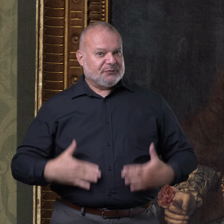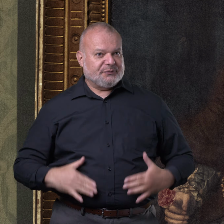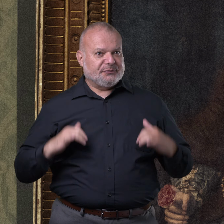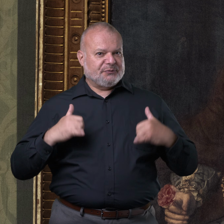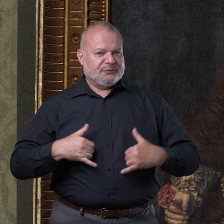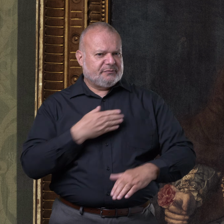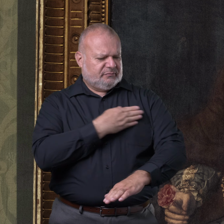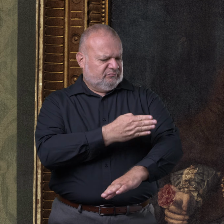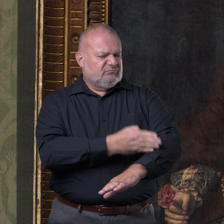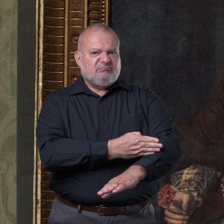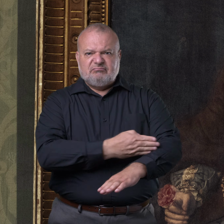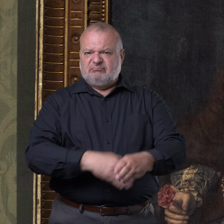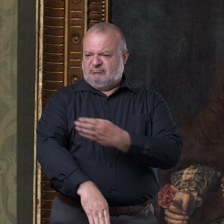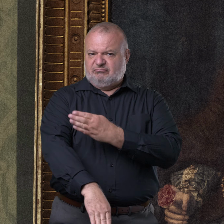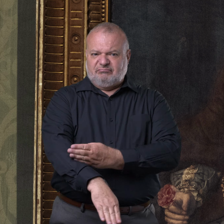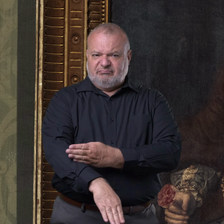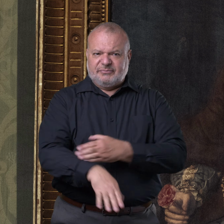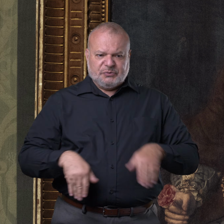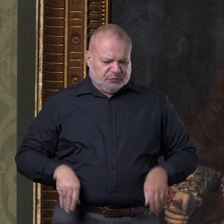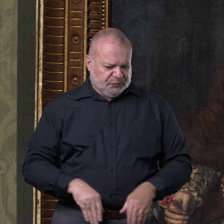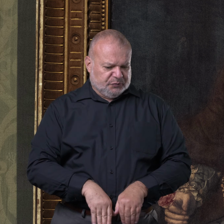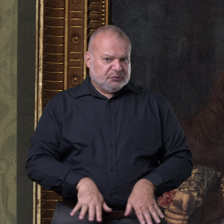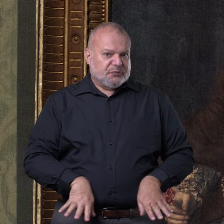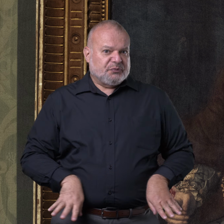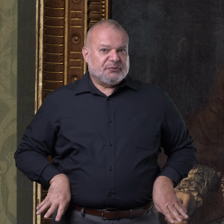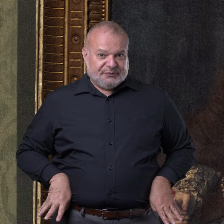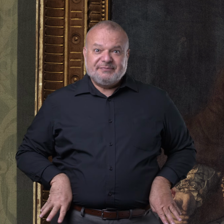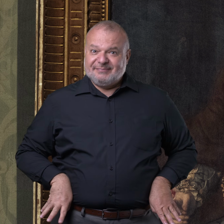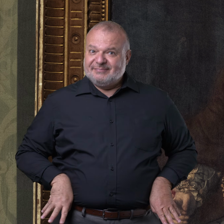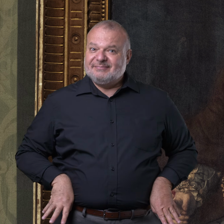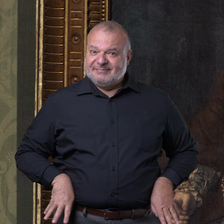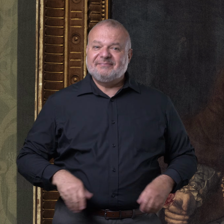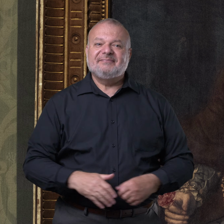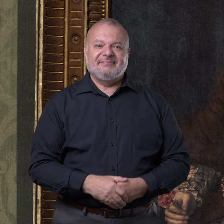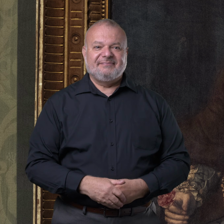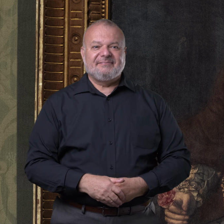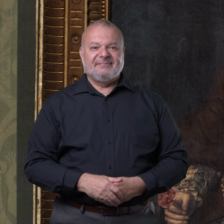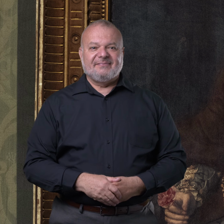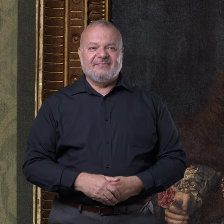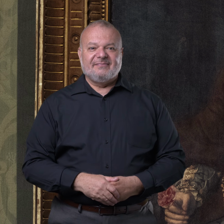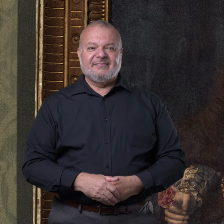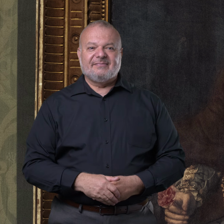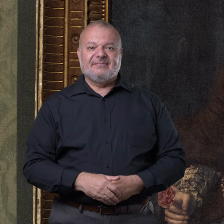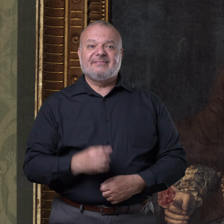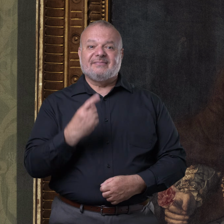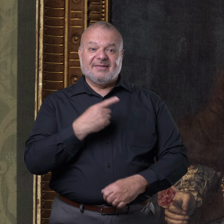It fits tightly over the chest and arms then flares over the skirt.